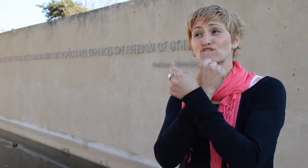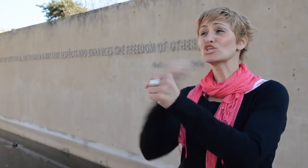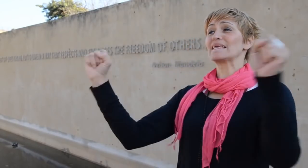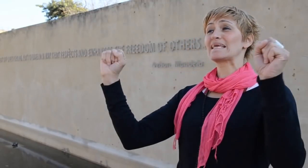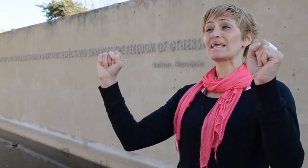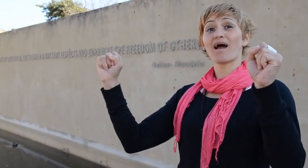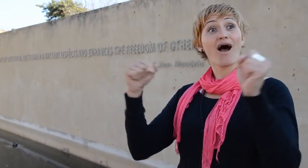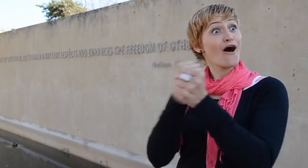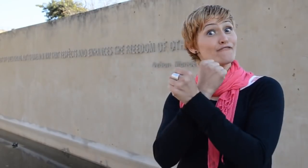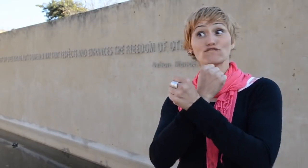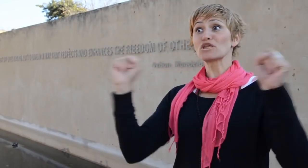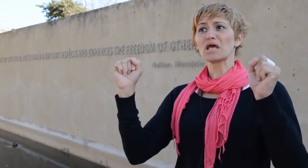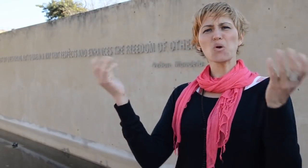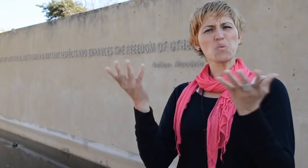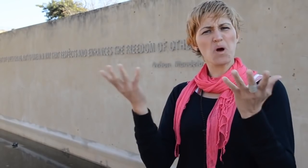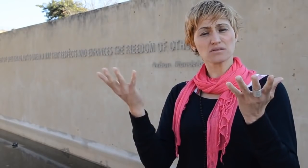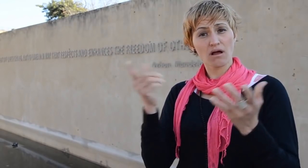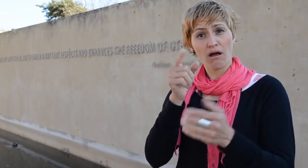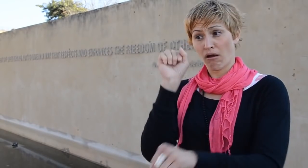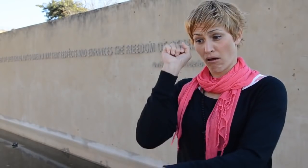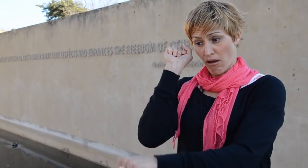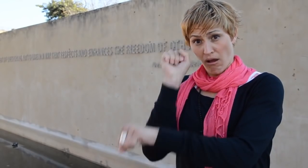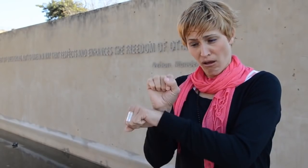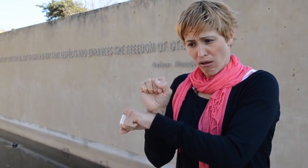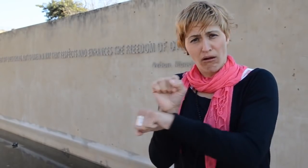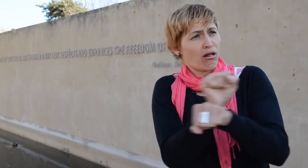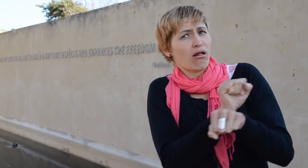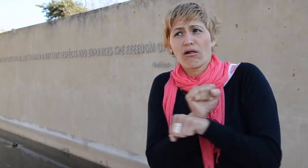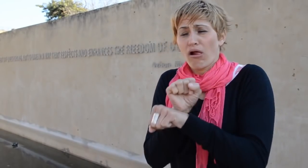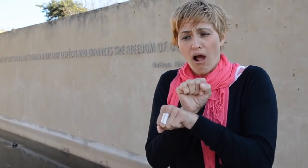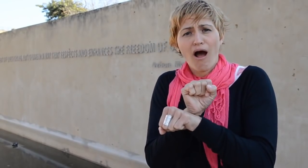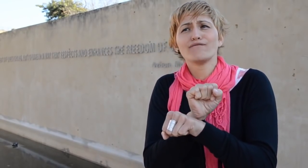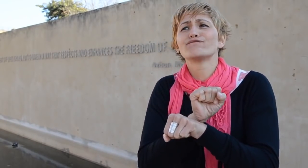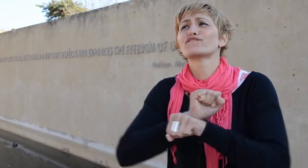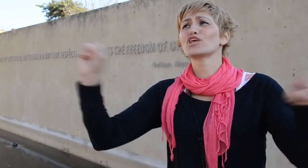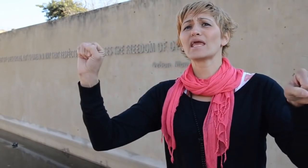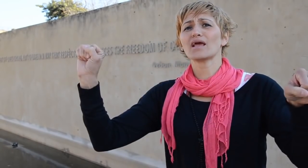Freedom, to me, does not mean breaking bonds